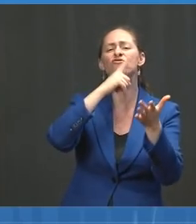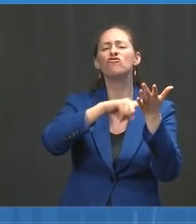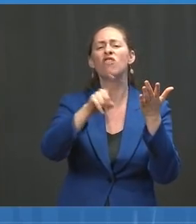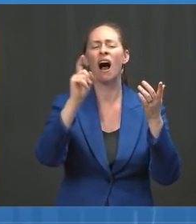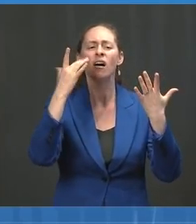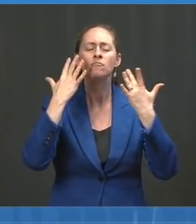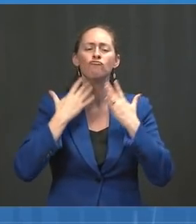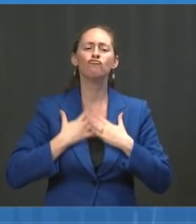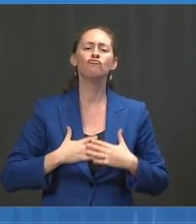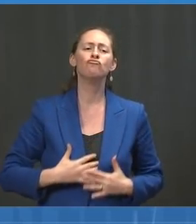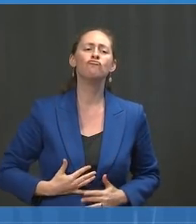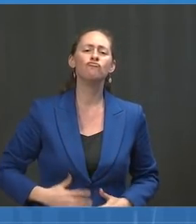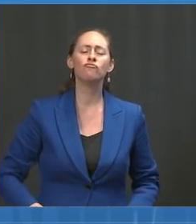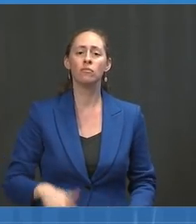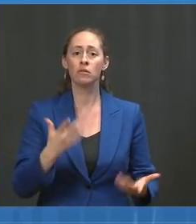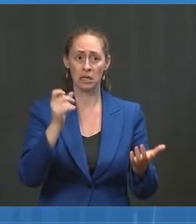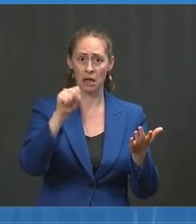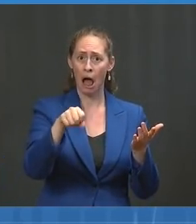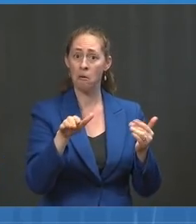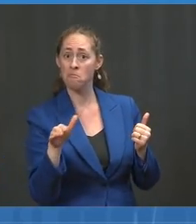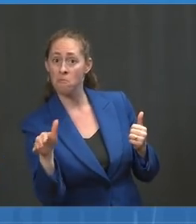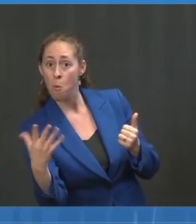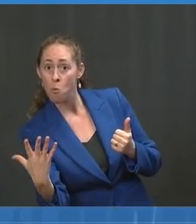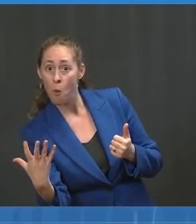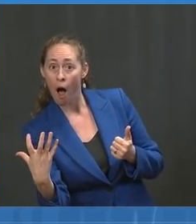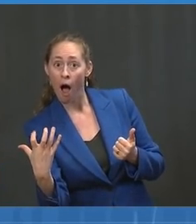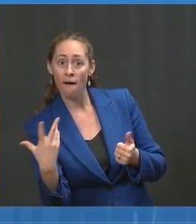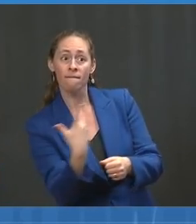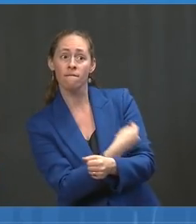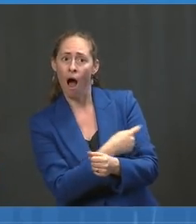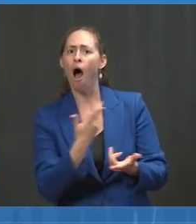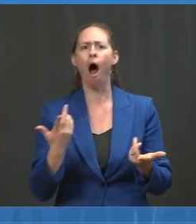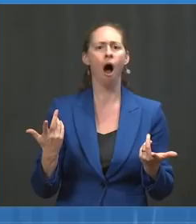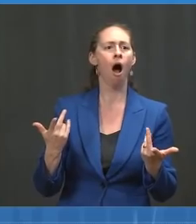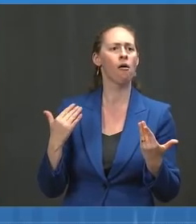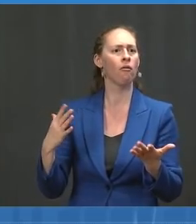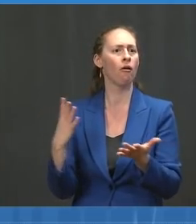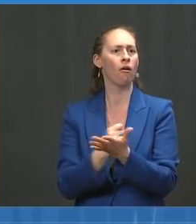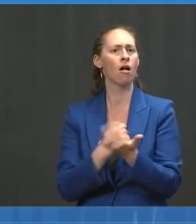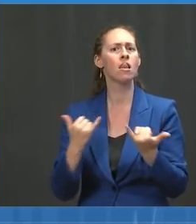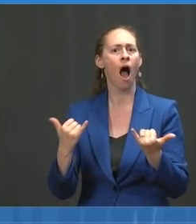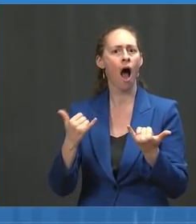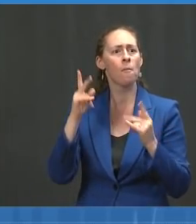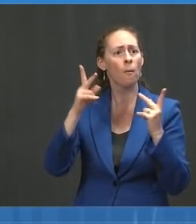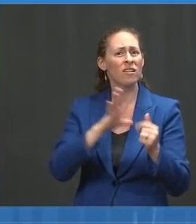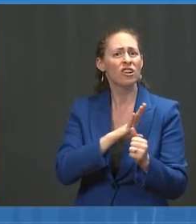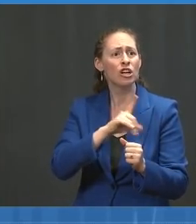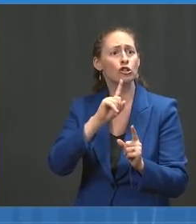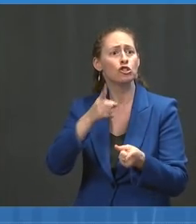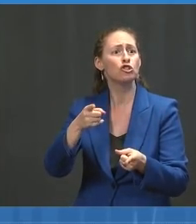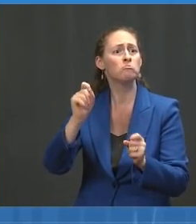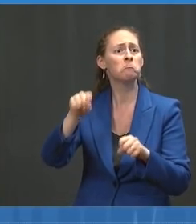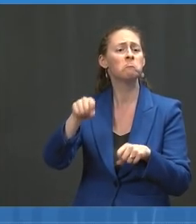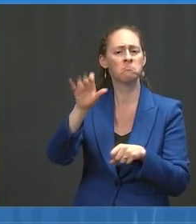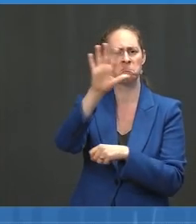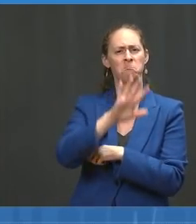largest health systems, representing 315 hospitals and more than 30 million annual patient encounters,